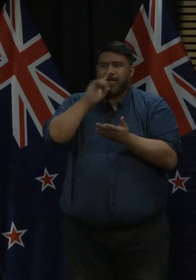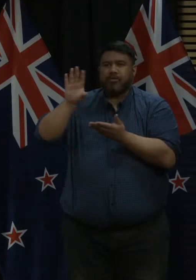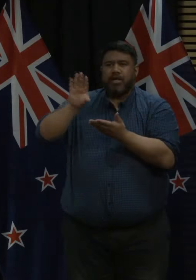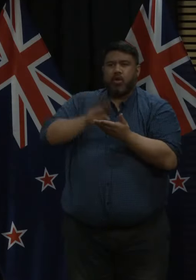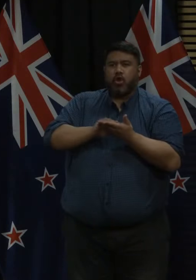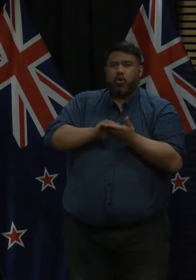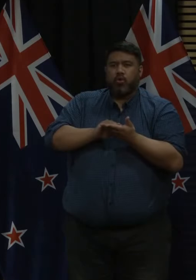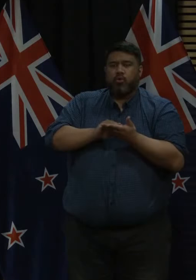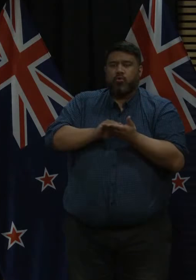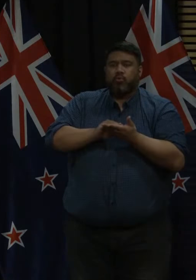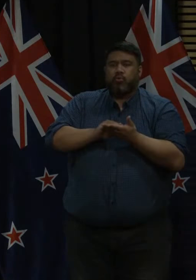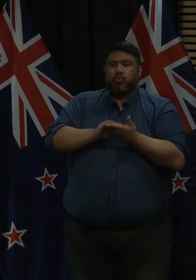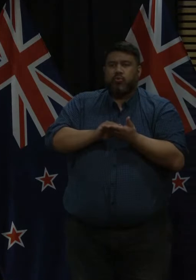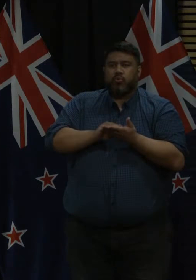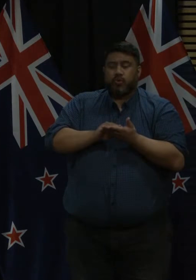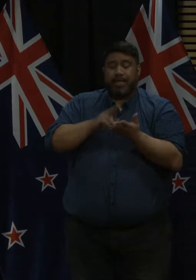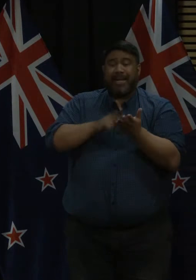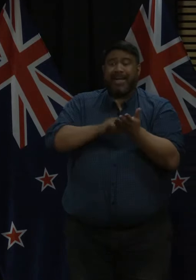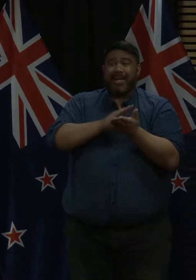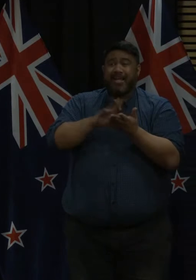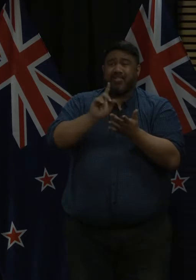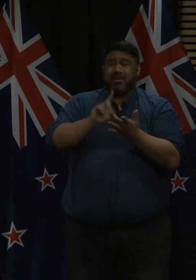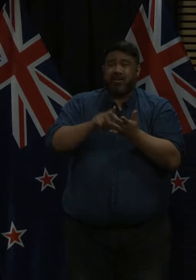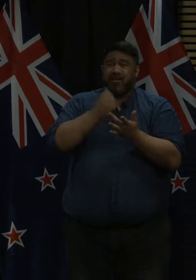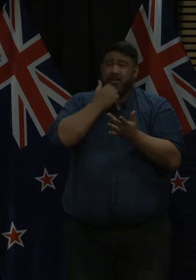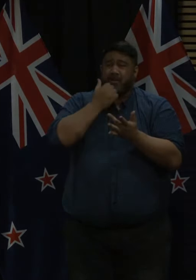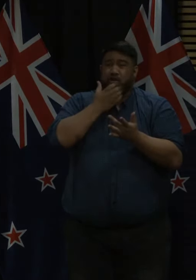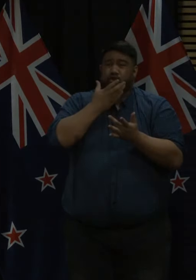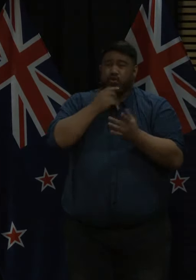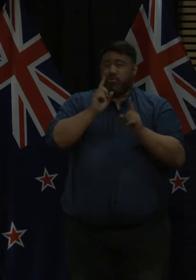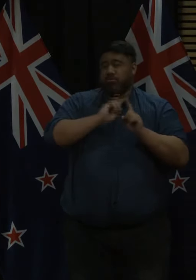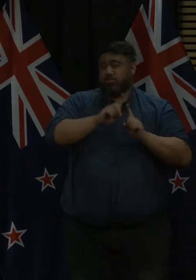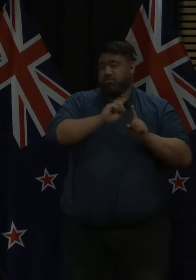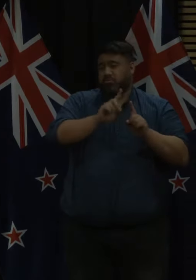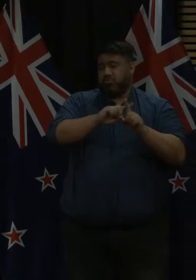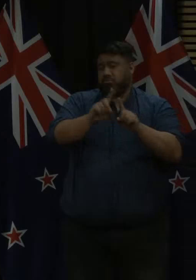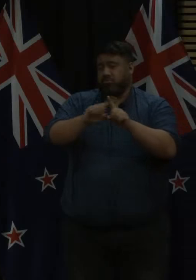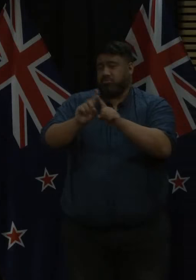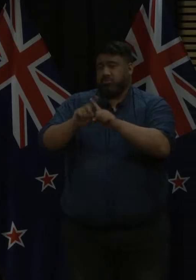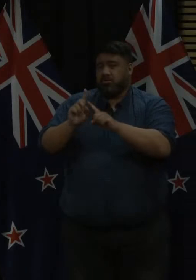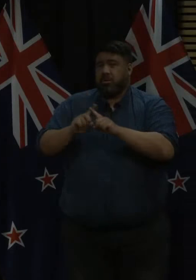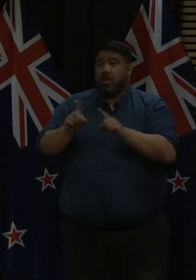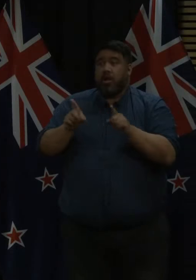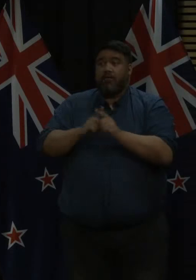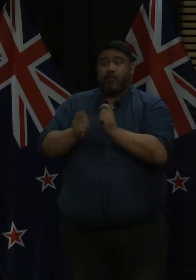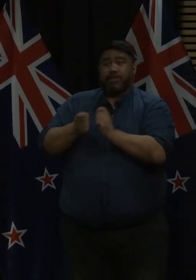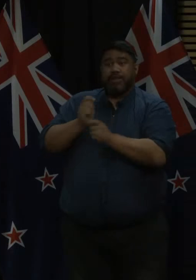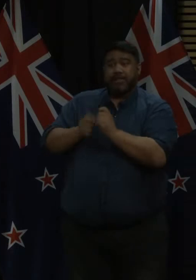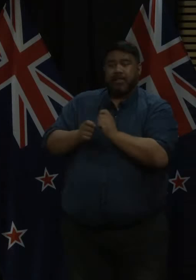features we have on here, that is the ability to get your NHI